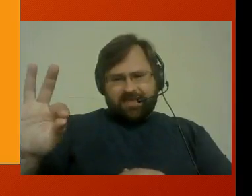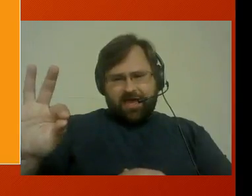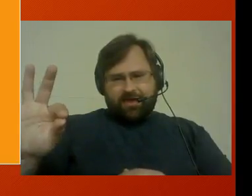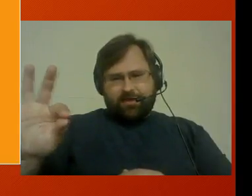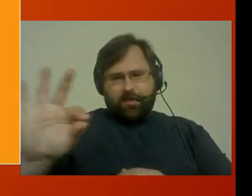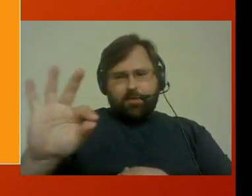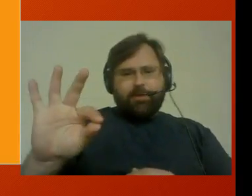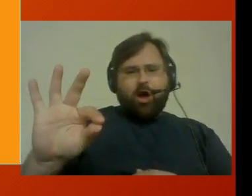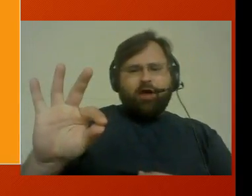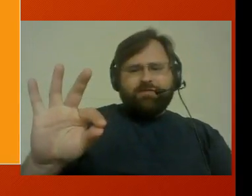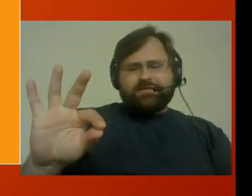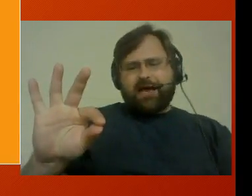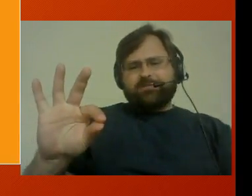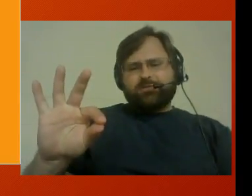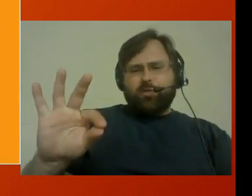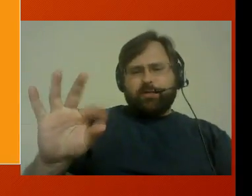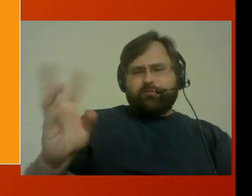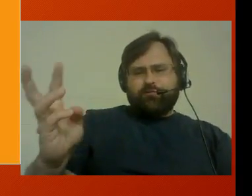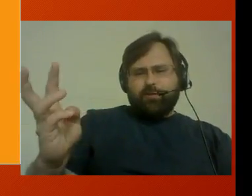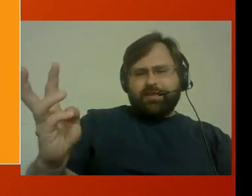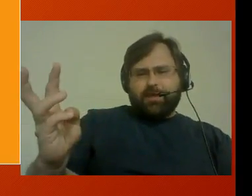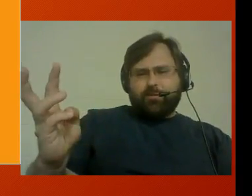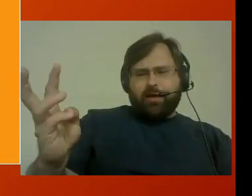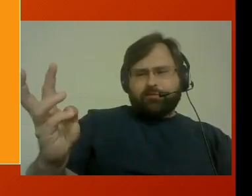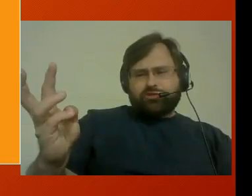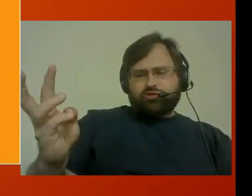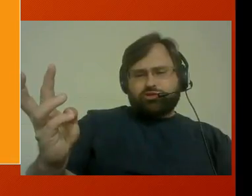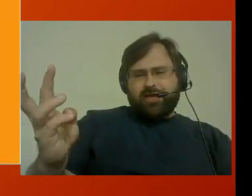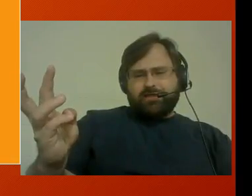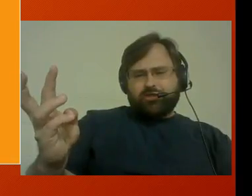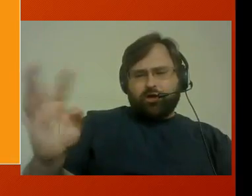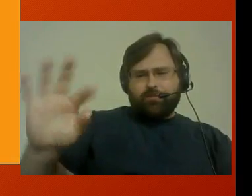nine but often times when I'm forming that number I will slightly turn my